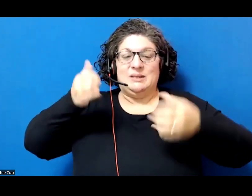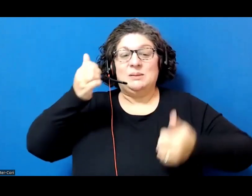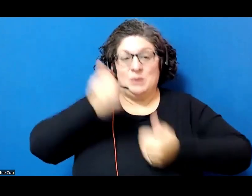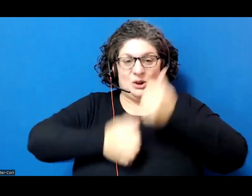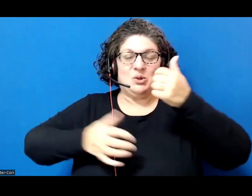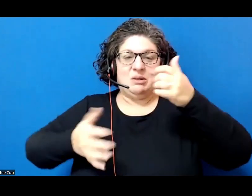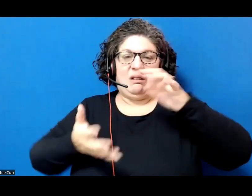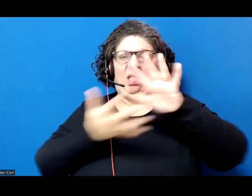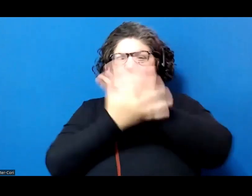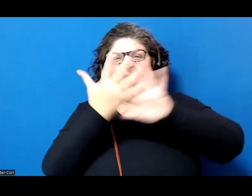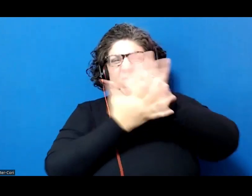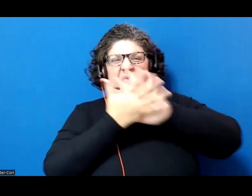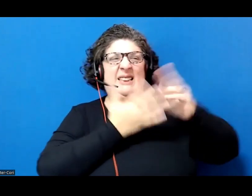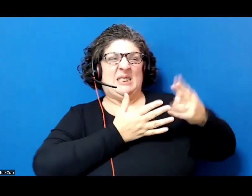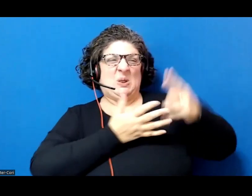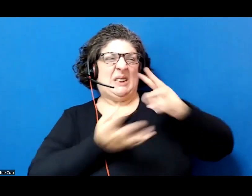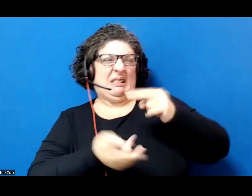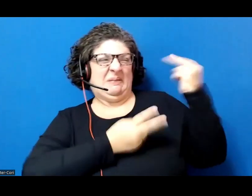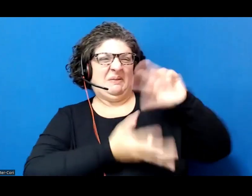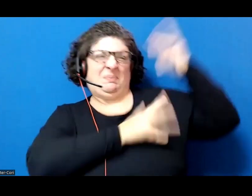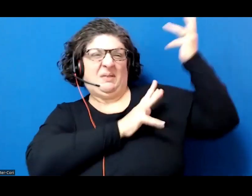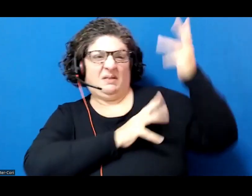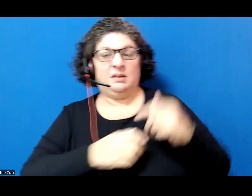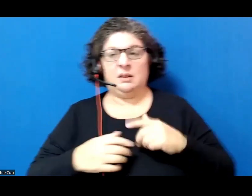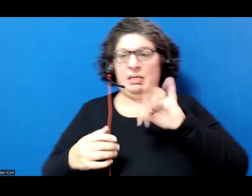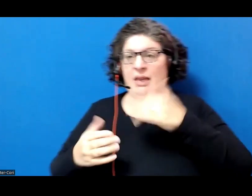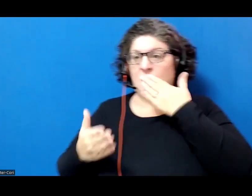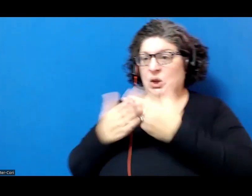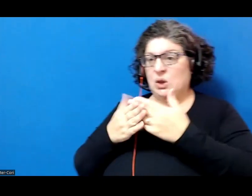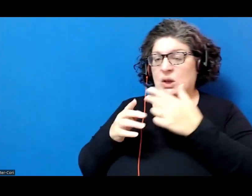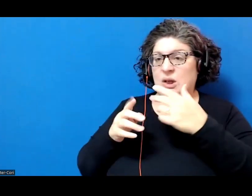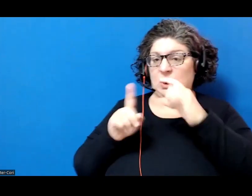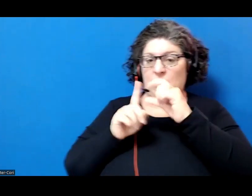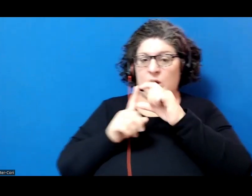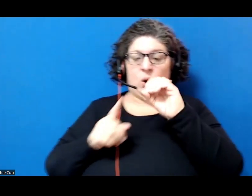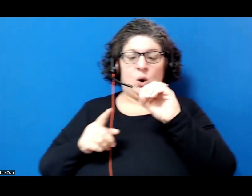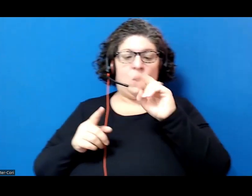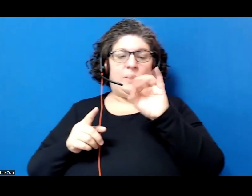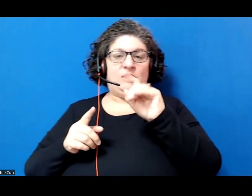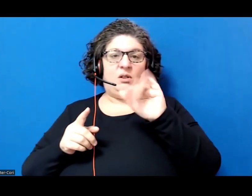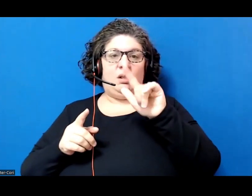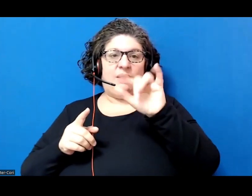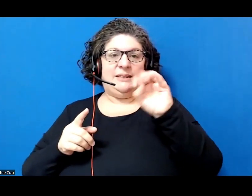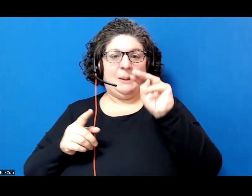distorts history.That's a good word about originalism I heard from Executive Director of ACLU from Illinois.